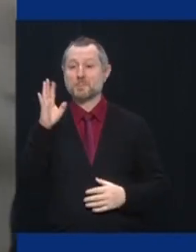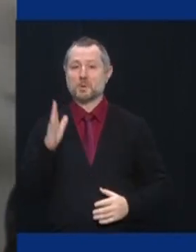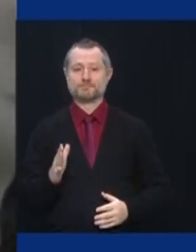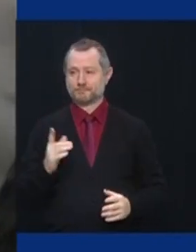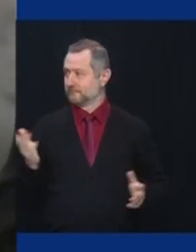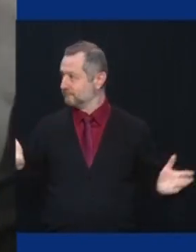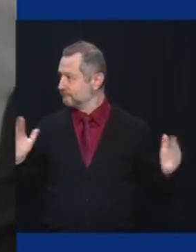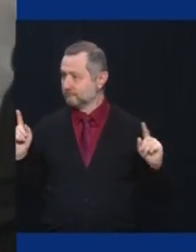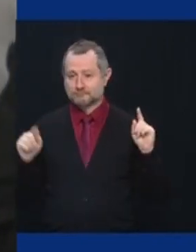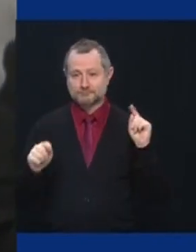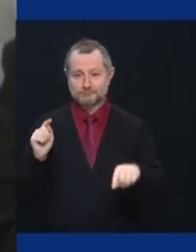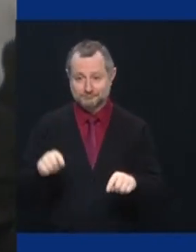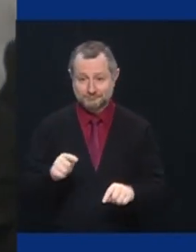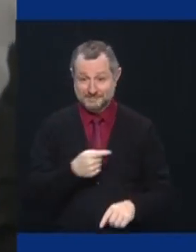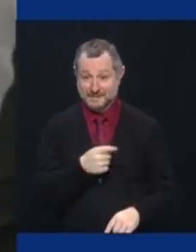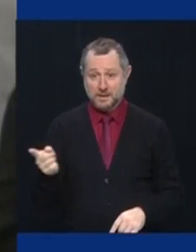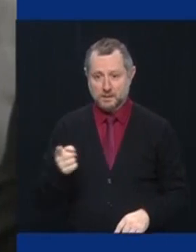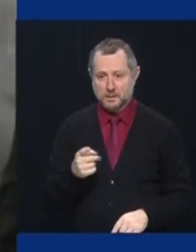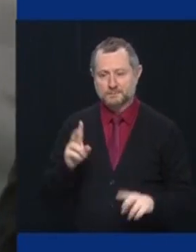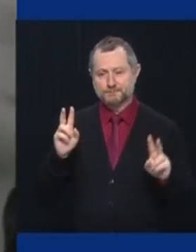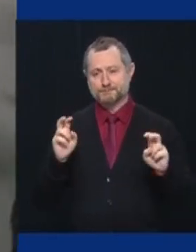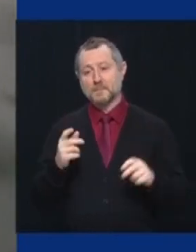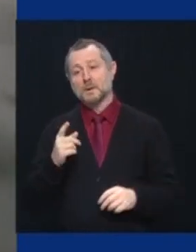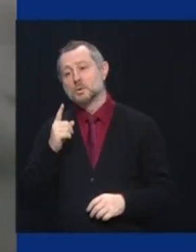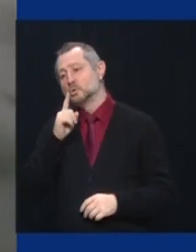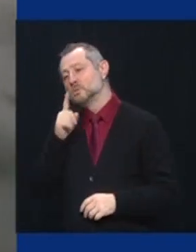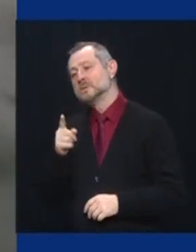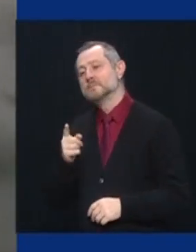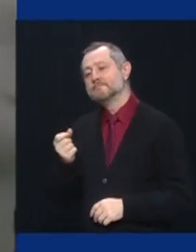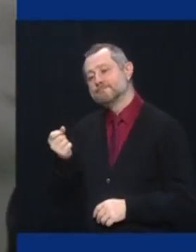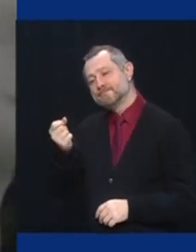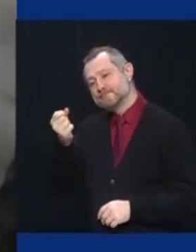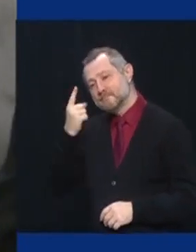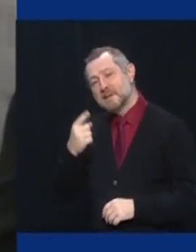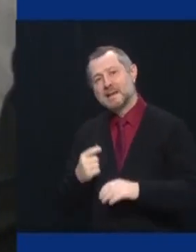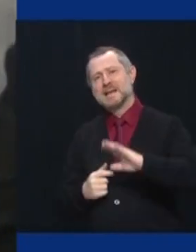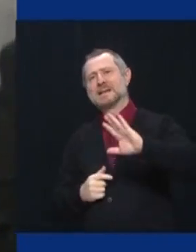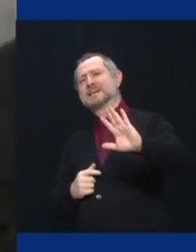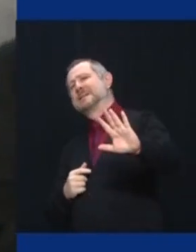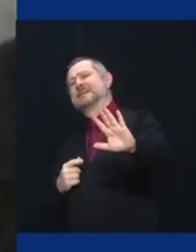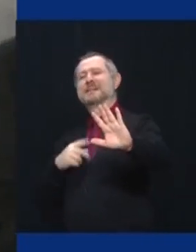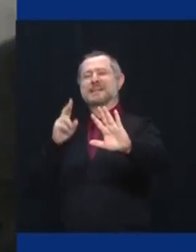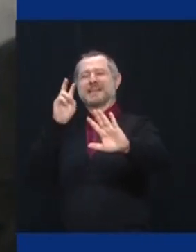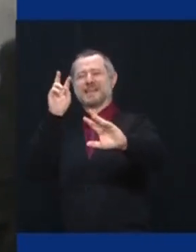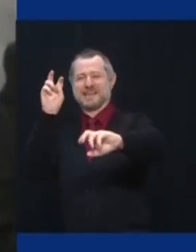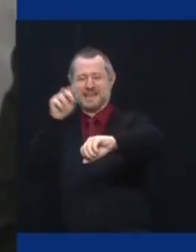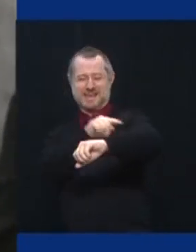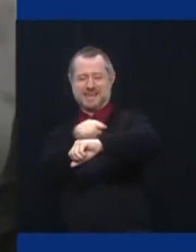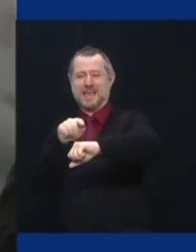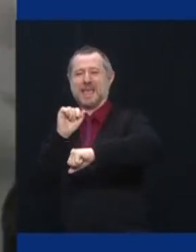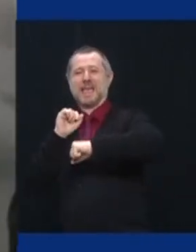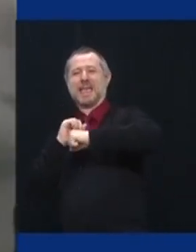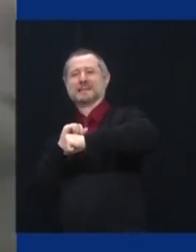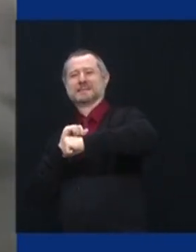POPULATION. ONE OF THE REASONS THE PASTORS ARE HERE TODAY IS TO SAY, LOOK, WE UNDERSTAND THERE'S A